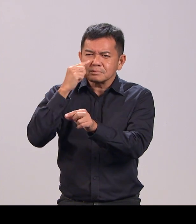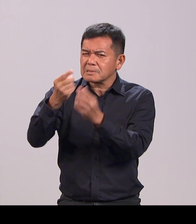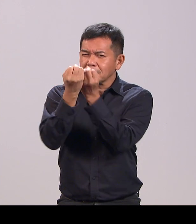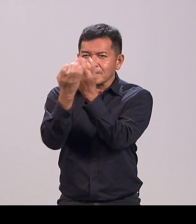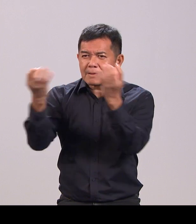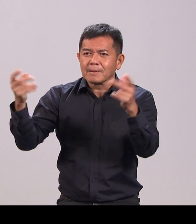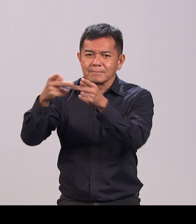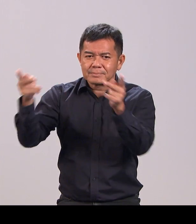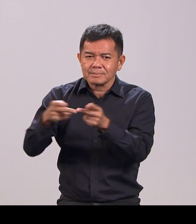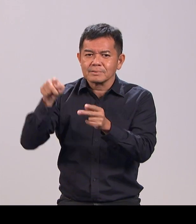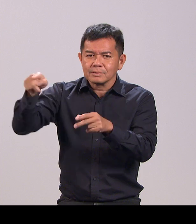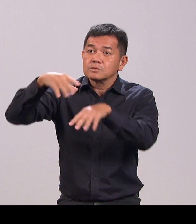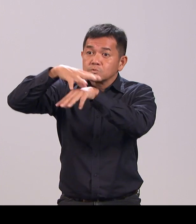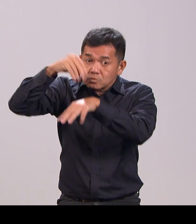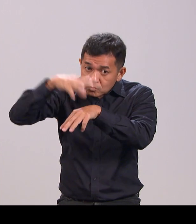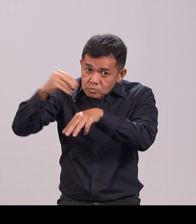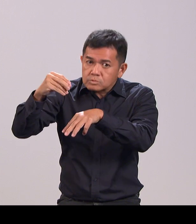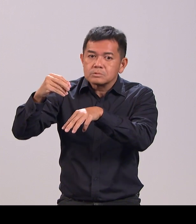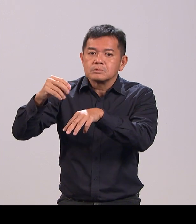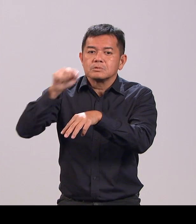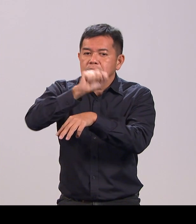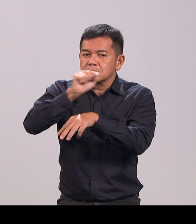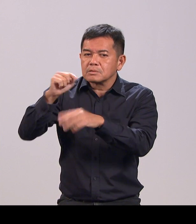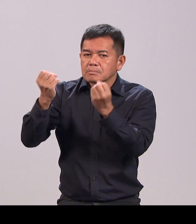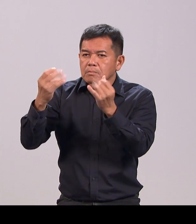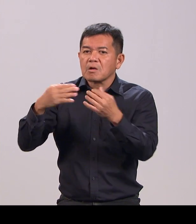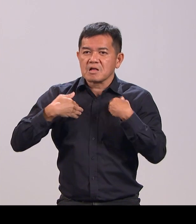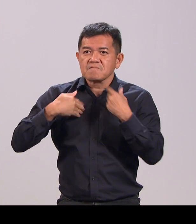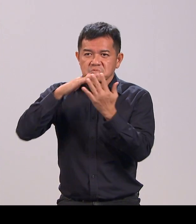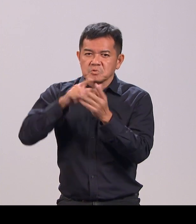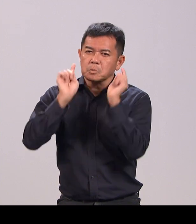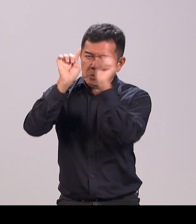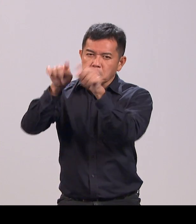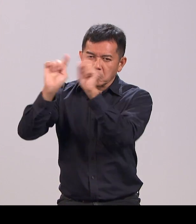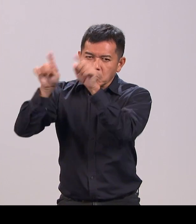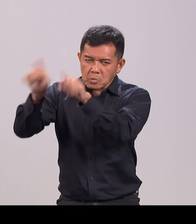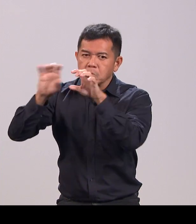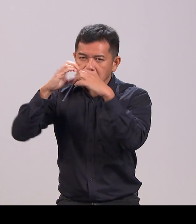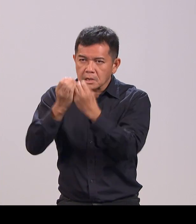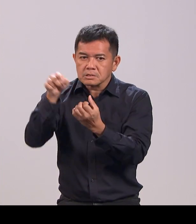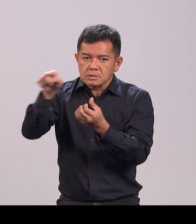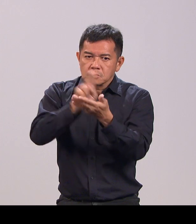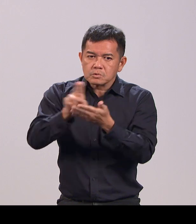Students go there and they have a chance to attend classes at universities there. They interact with start-up founders and angel investors.